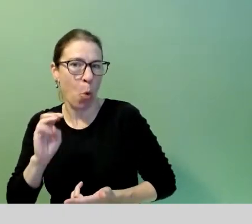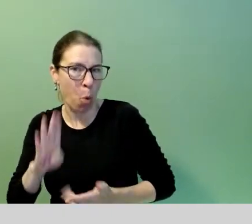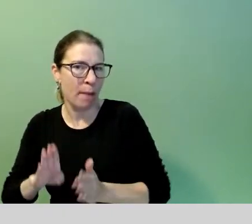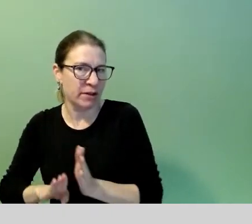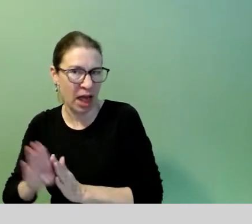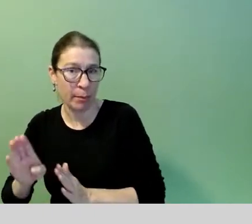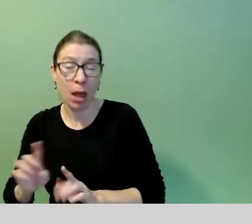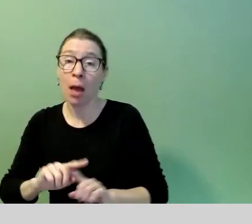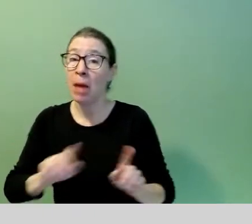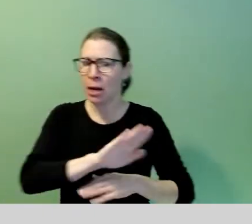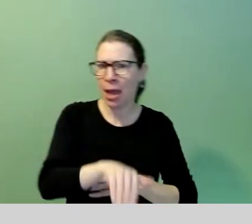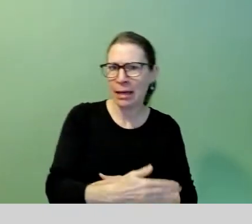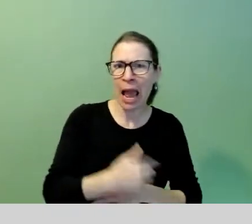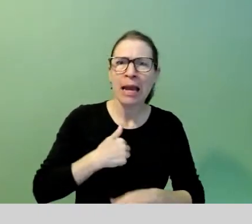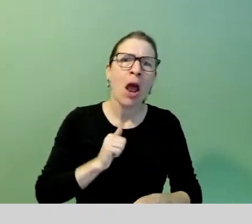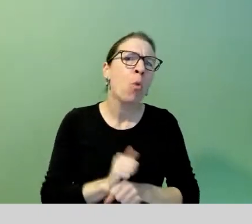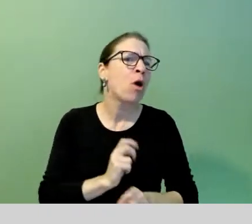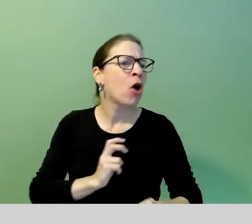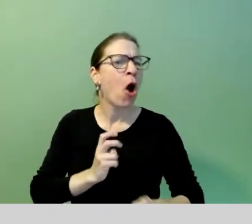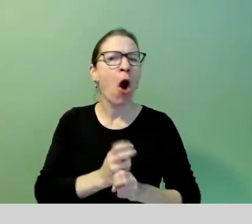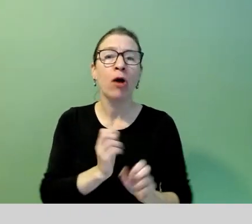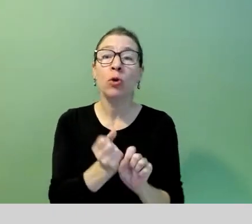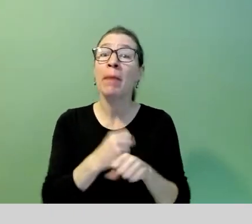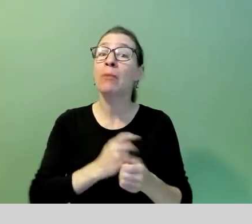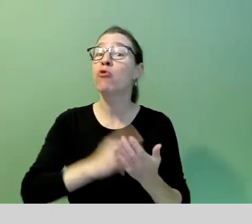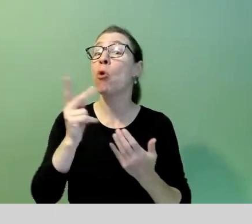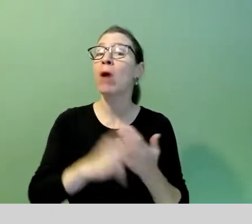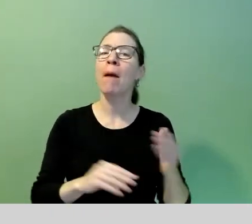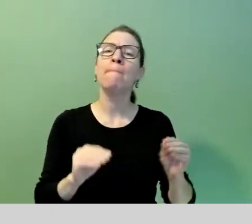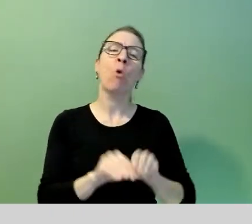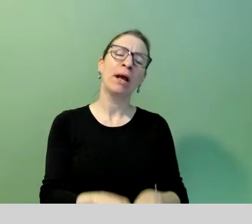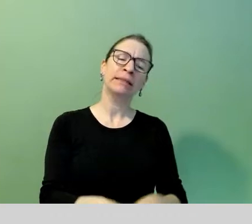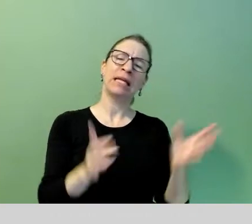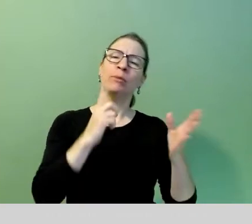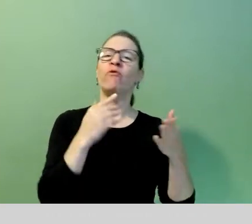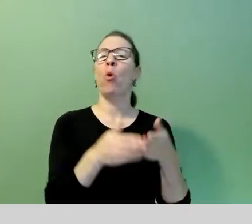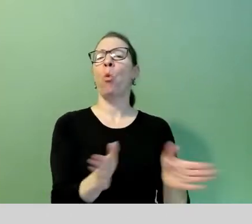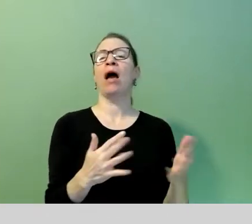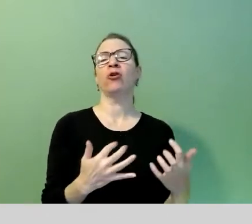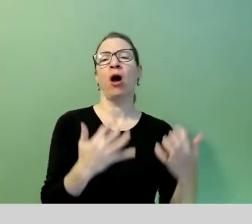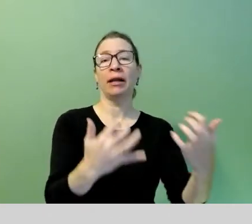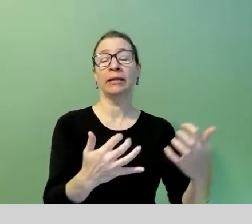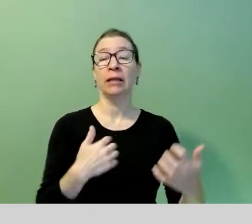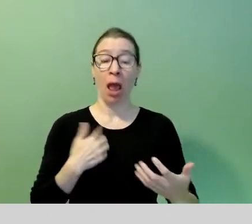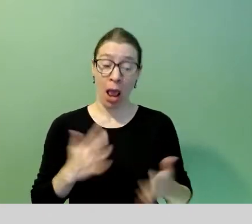to make programming increasingly accessible to a wider and wider audience. I've helped run local Python user groups